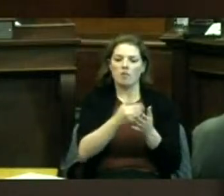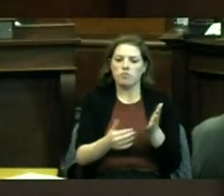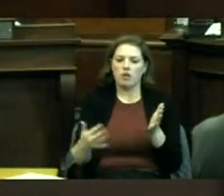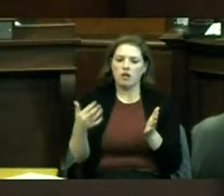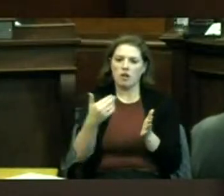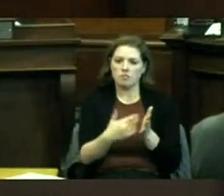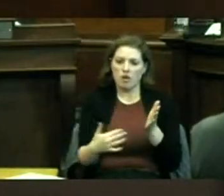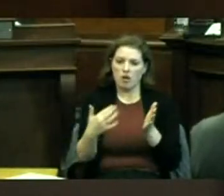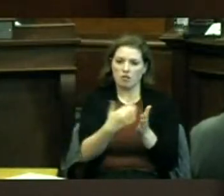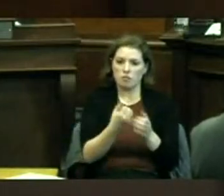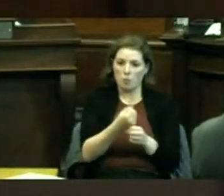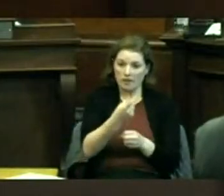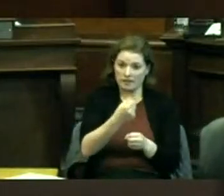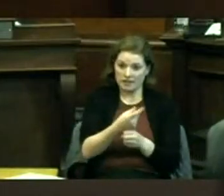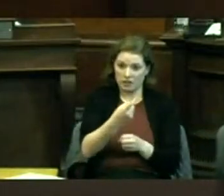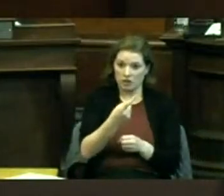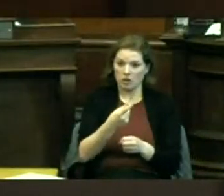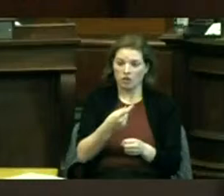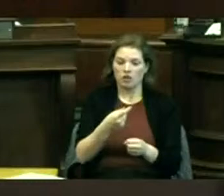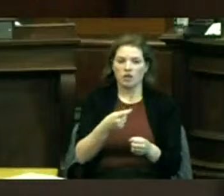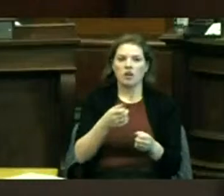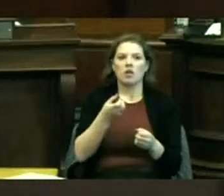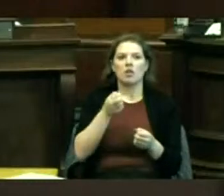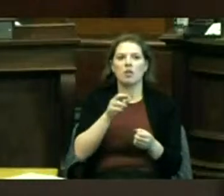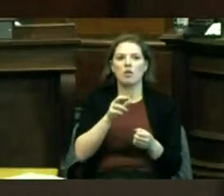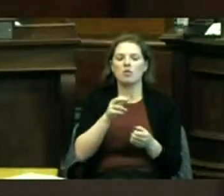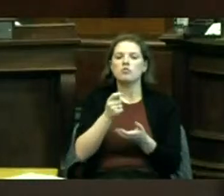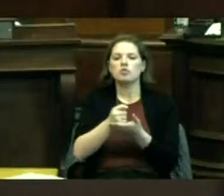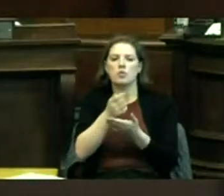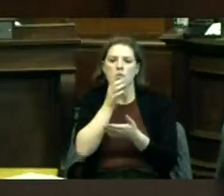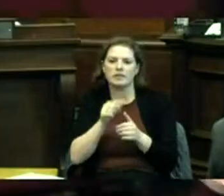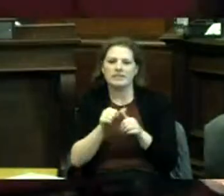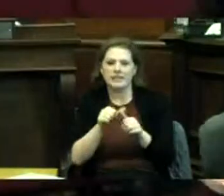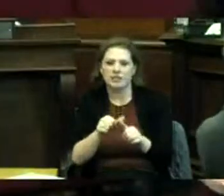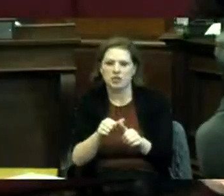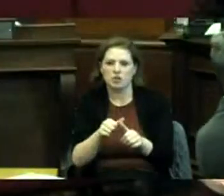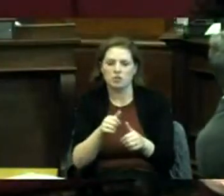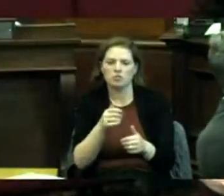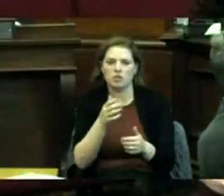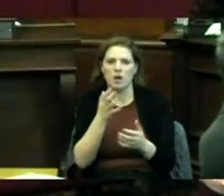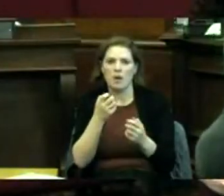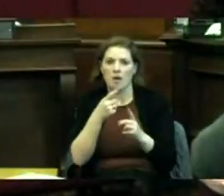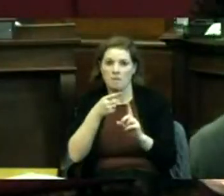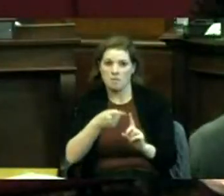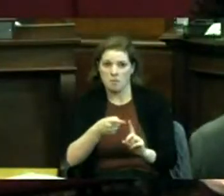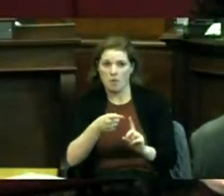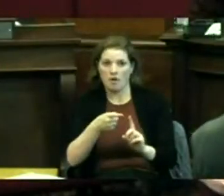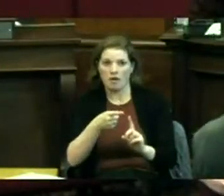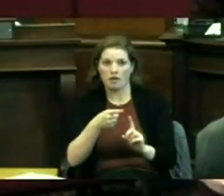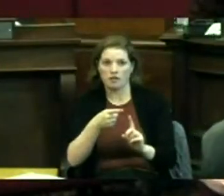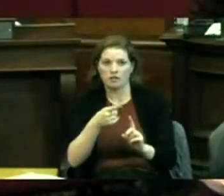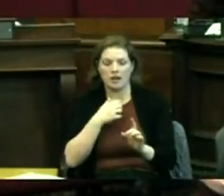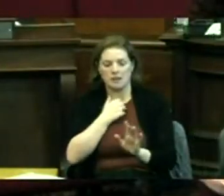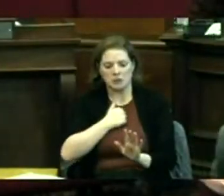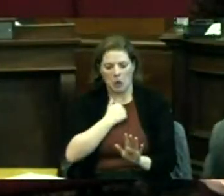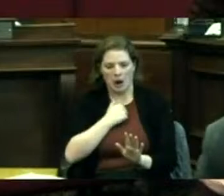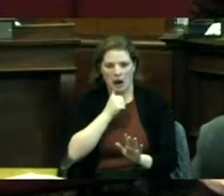options, is that like once every so often, like once a year, or